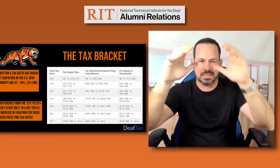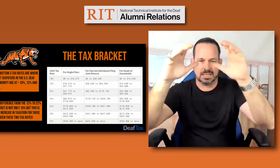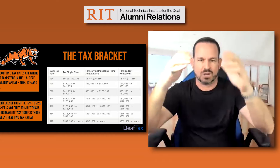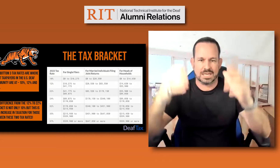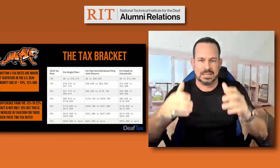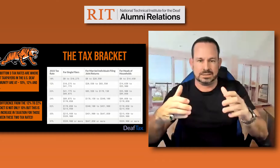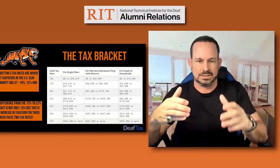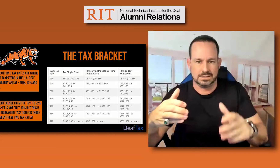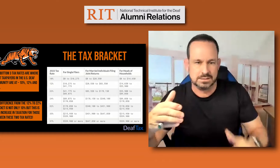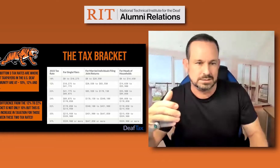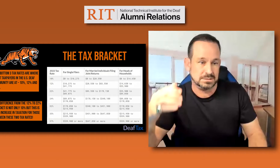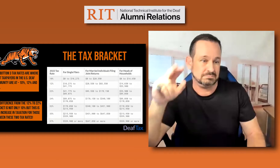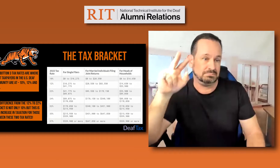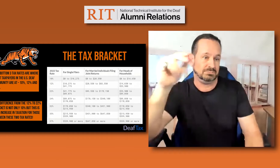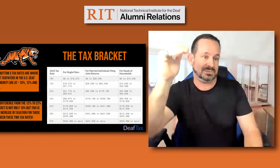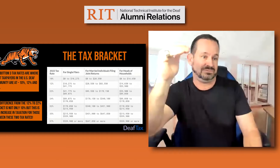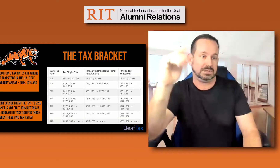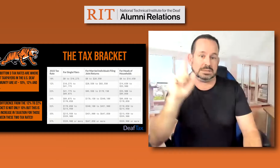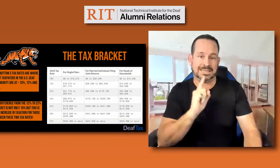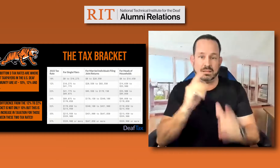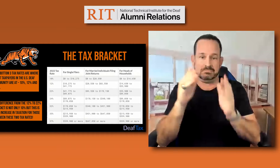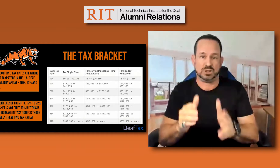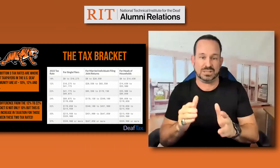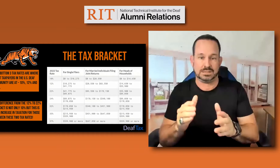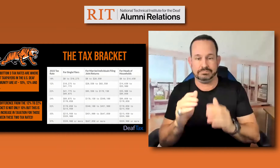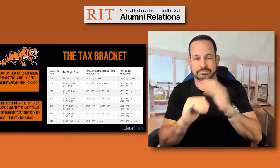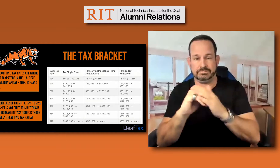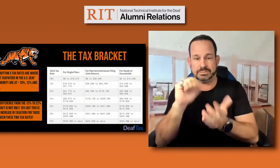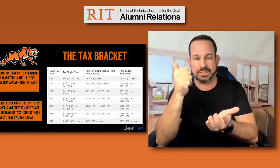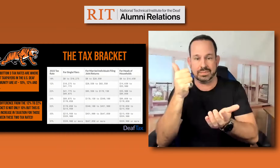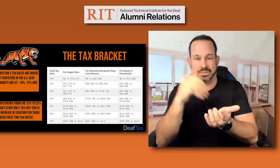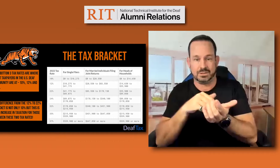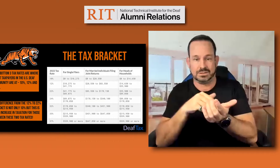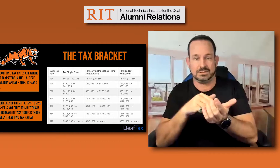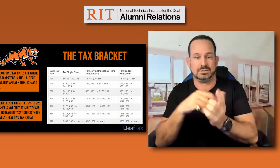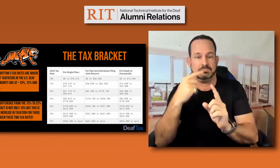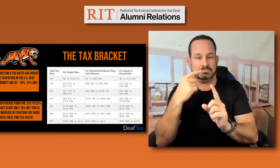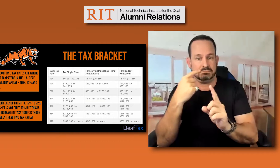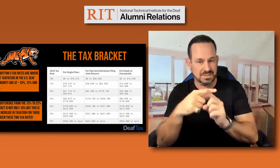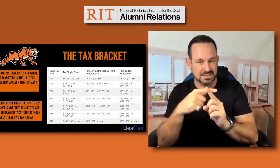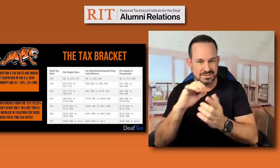most of them fit into one of those first three brackets.